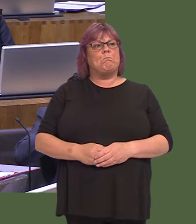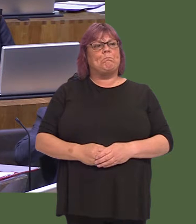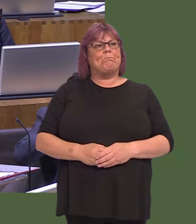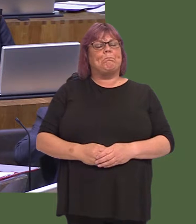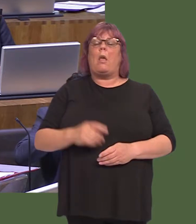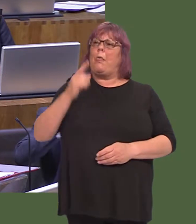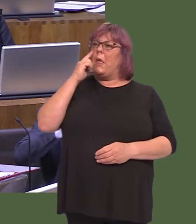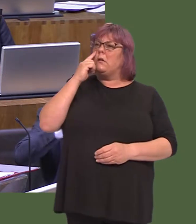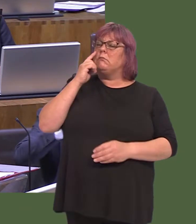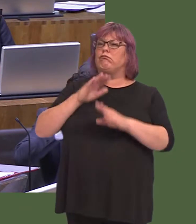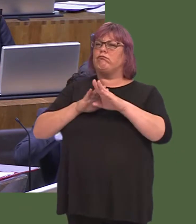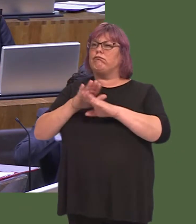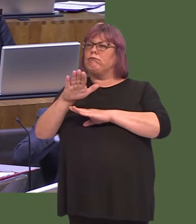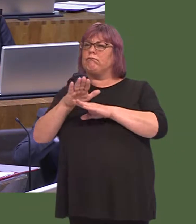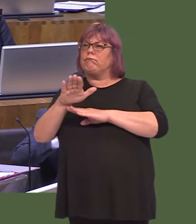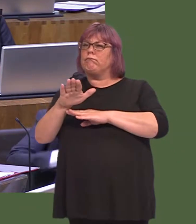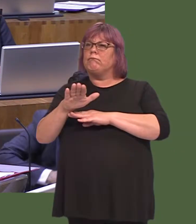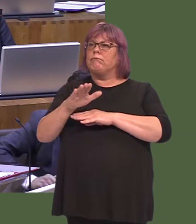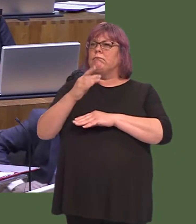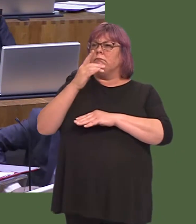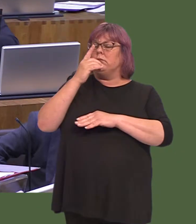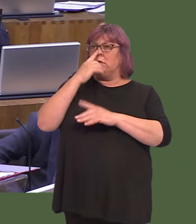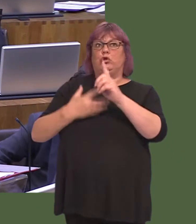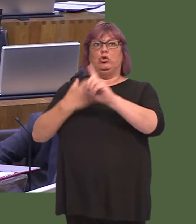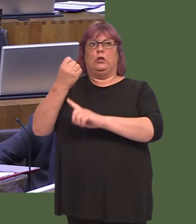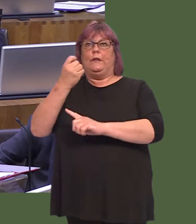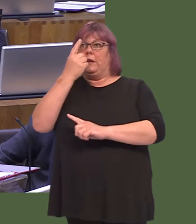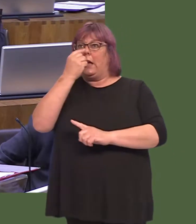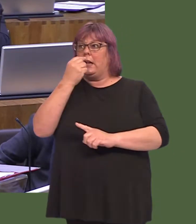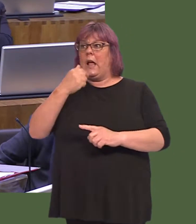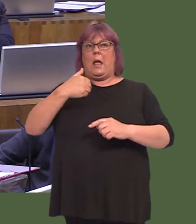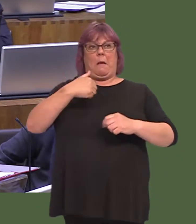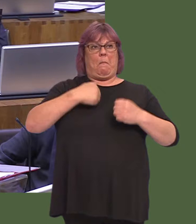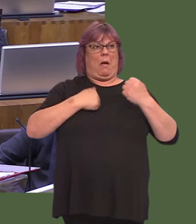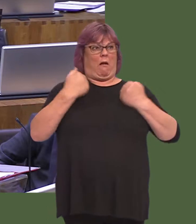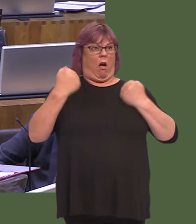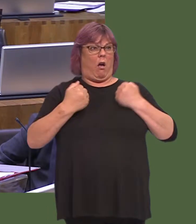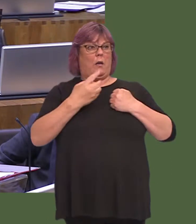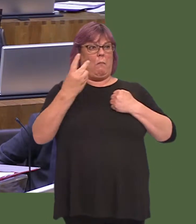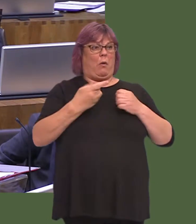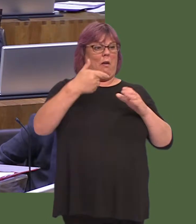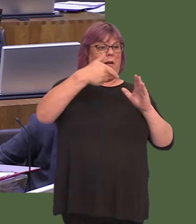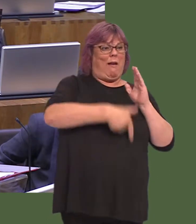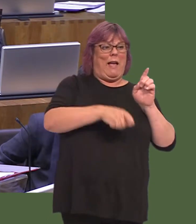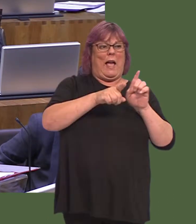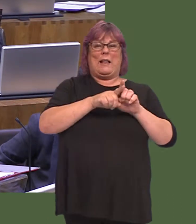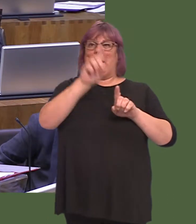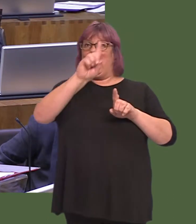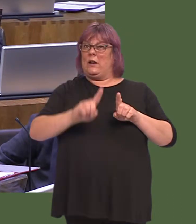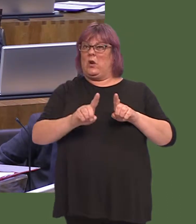get to a position where it will become a realistic option. As somebody who has been driving a hybrid car, the battery in my car only gives me a